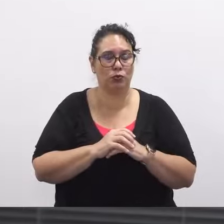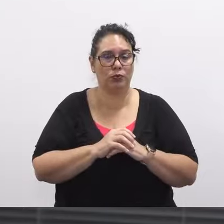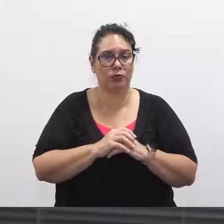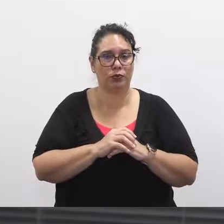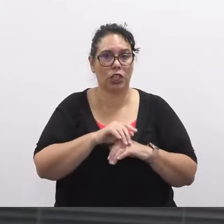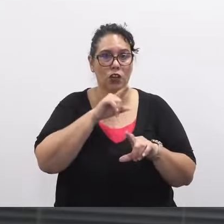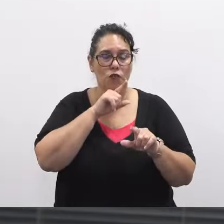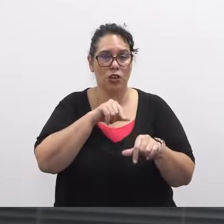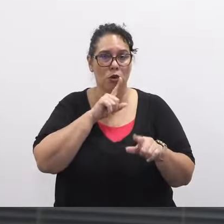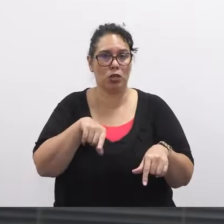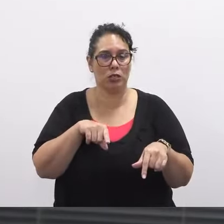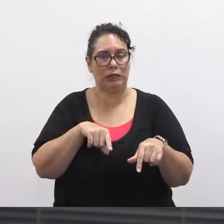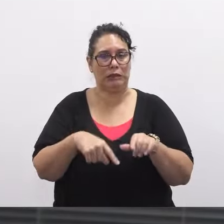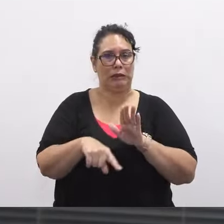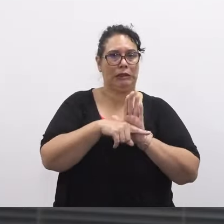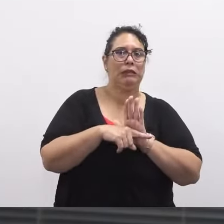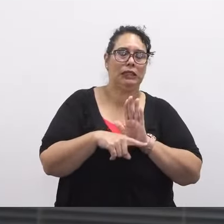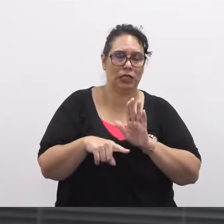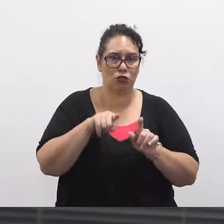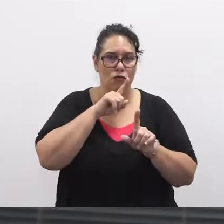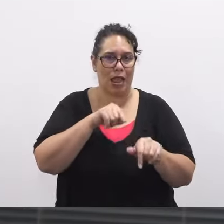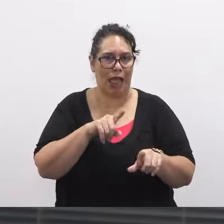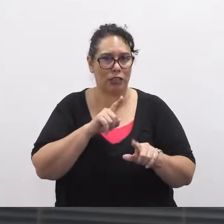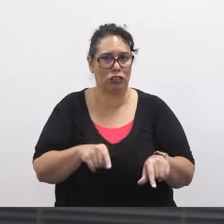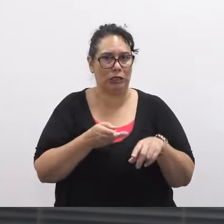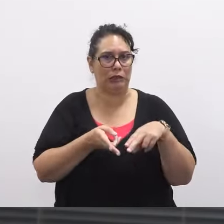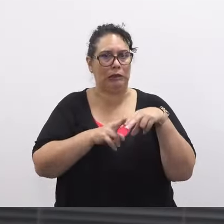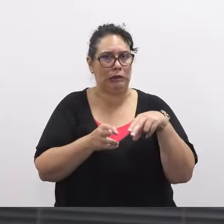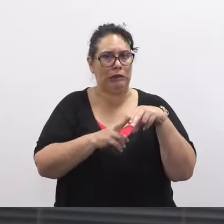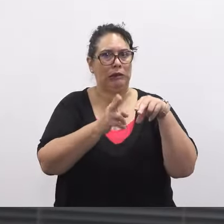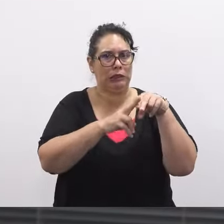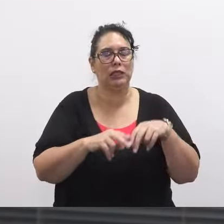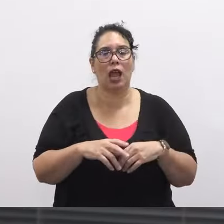to the vaccine continuing to mount, our family has concluded that the risk